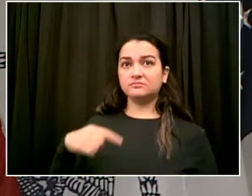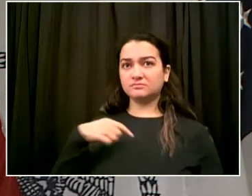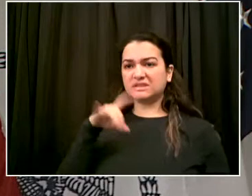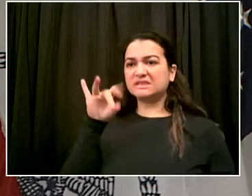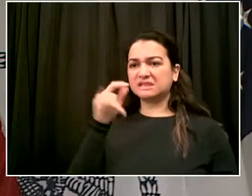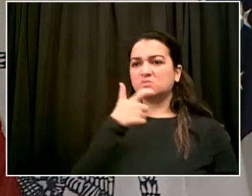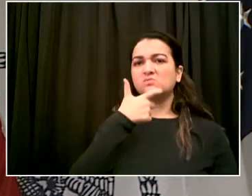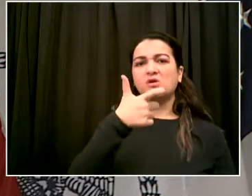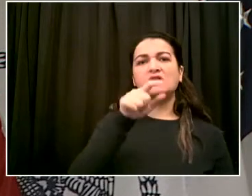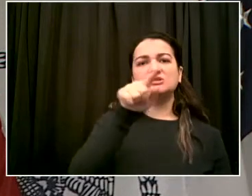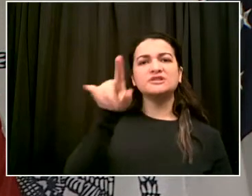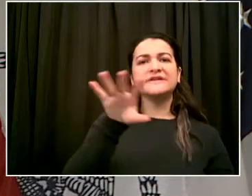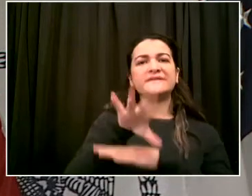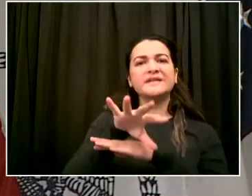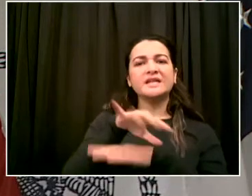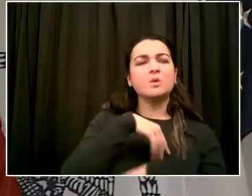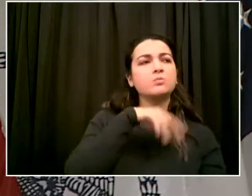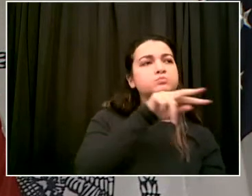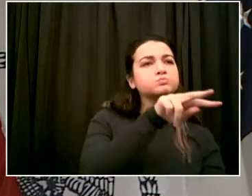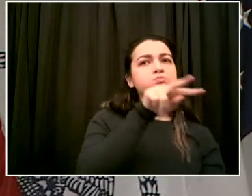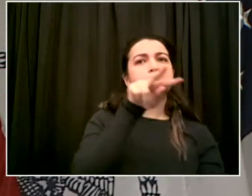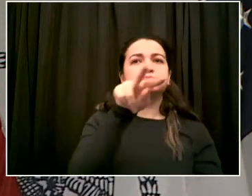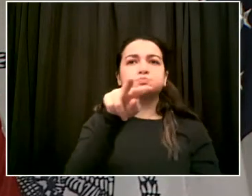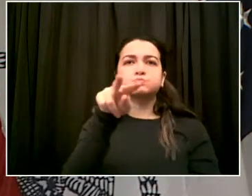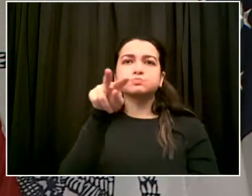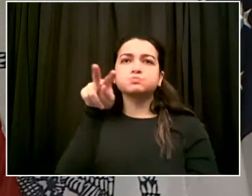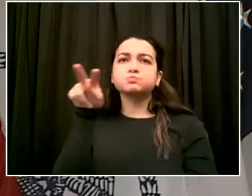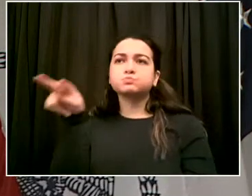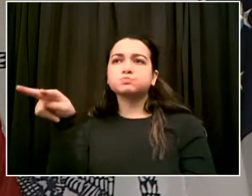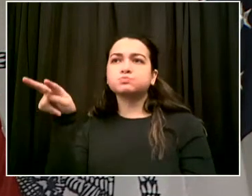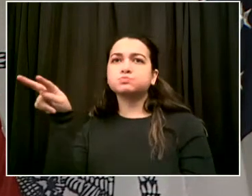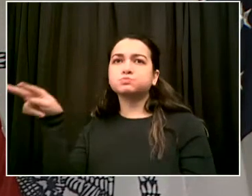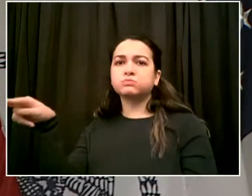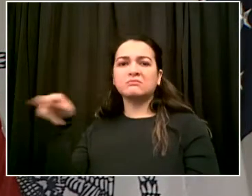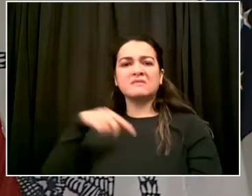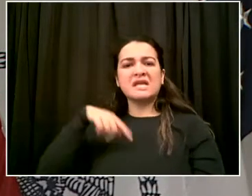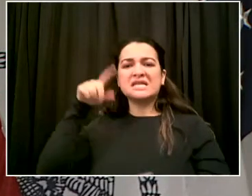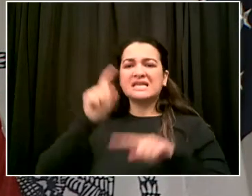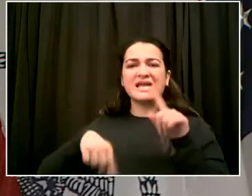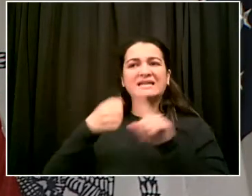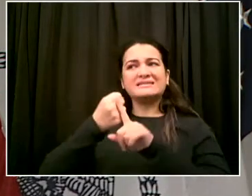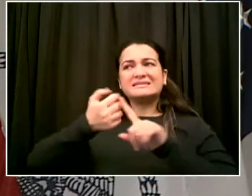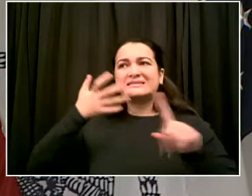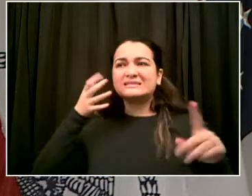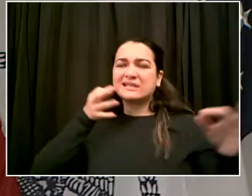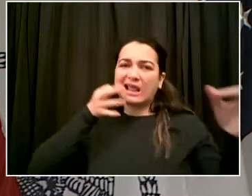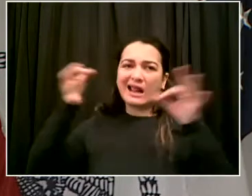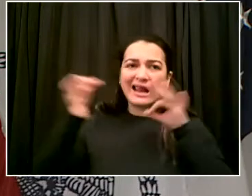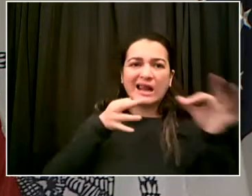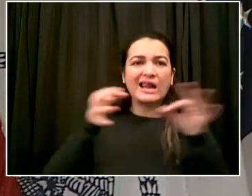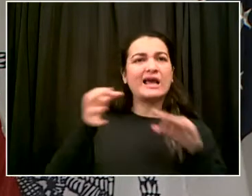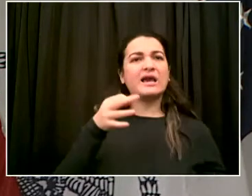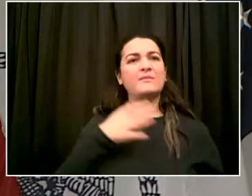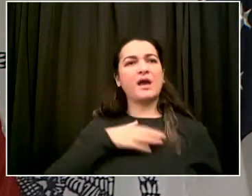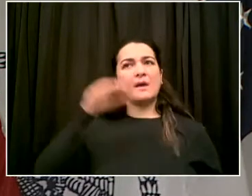SEEN A FEW VIDEOS I CAN GIVE YOU A BIIGGERRO CMMNME. IT WAS A SMALL PROTEST, IT WAS IN CLOSE PROXIMITY OF CITY HALL AND THAT WAS A CONCERN AFTER WHAT HAPPENED AA T